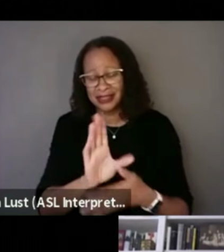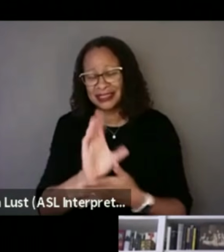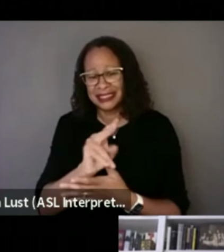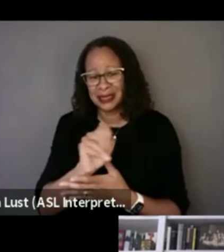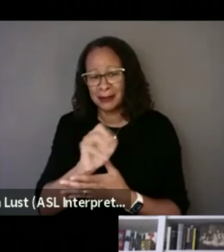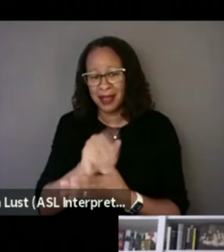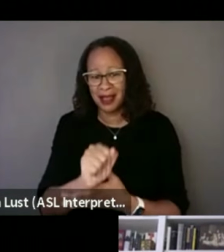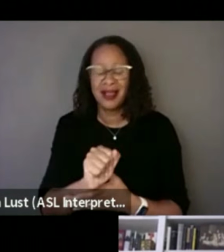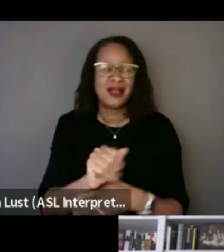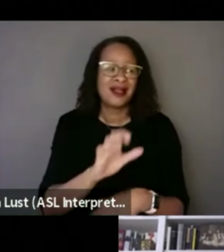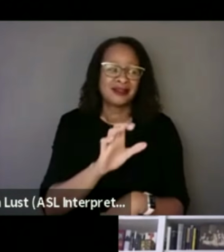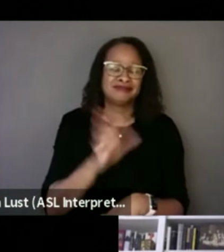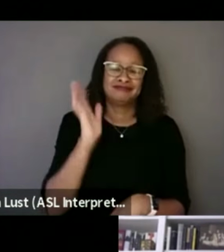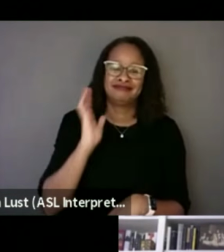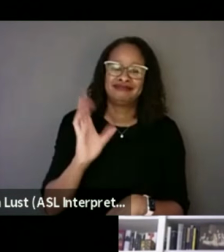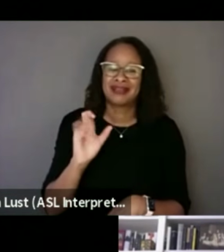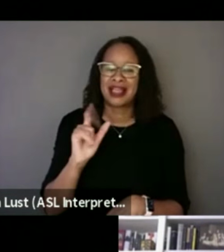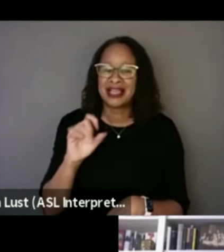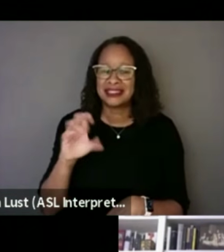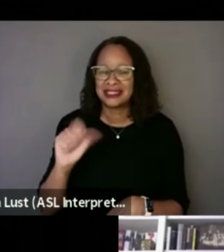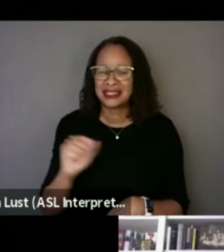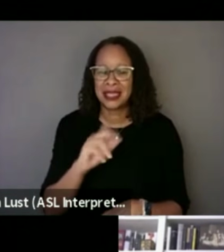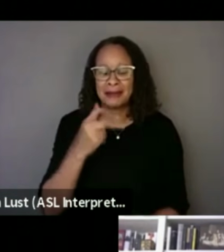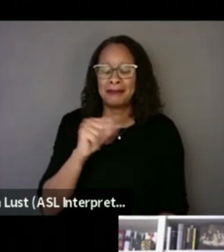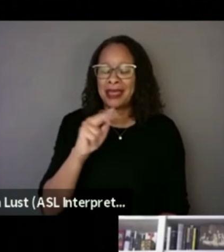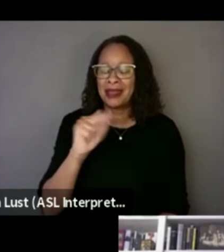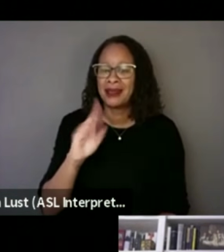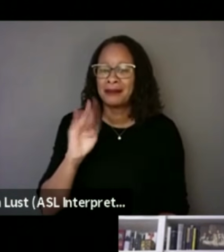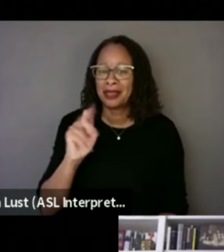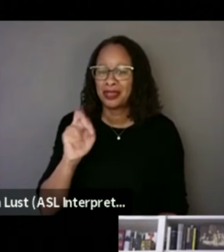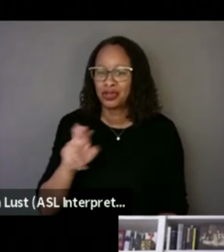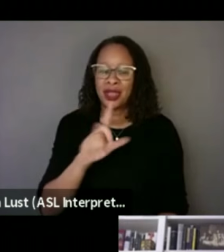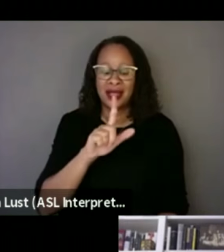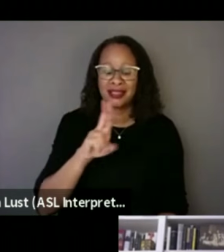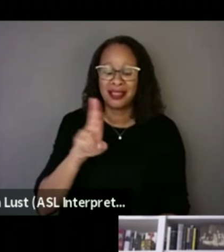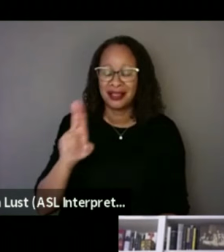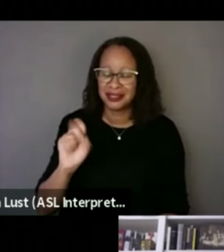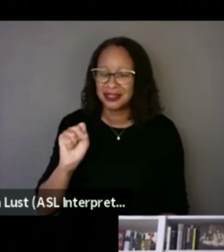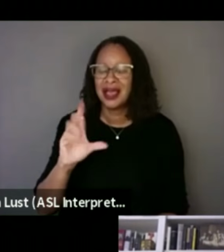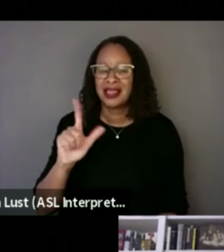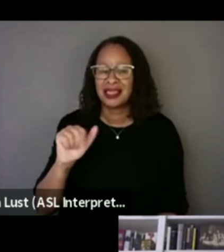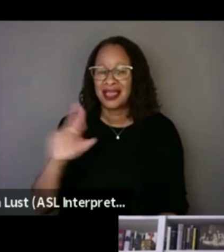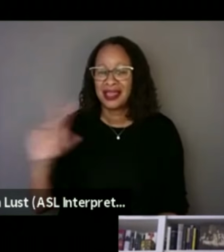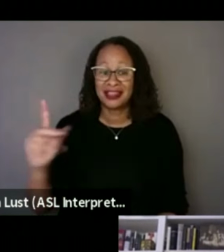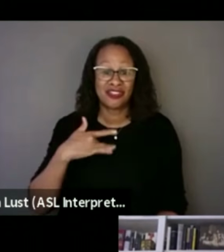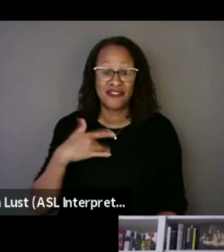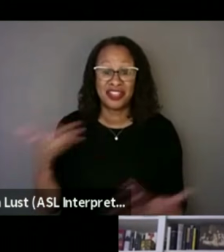Like, you know, Maysles and Pennebaker, Les blank, who actually, you know, often you feel his presence in the films more.